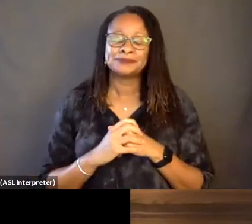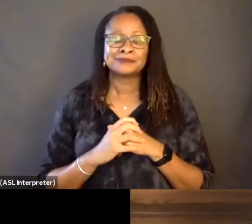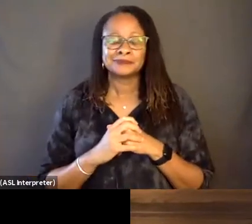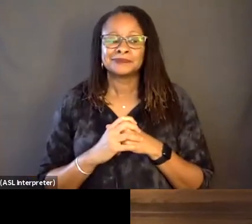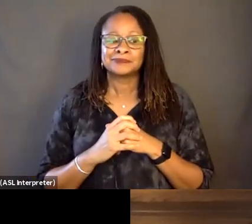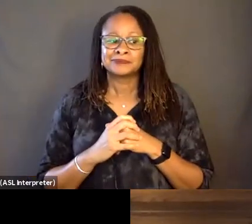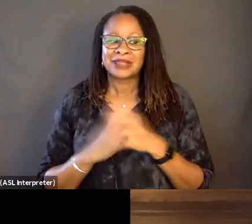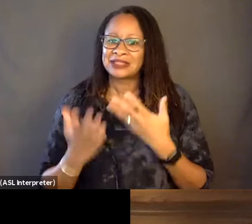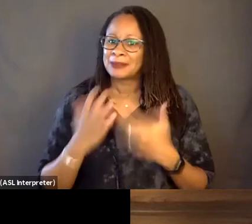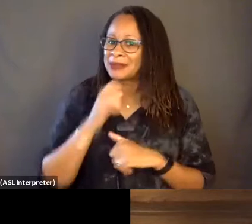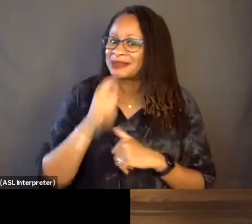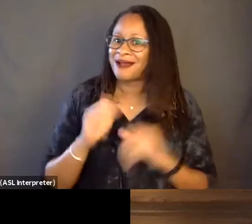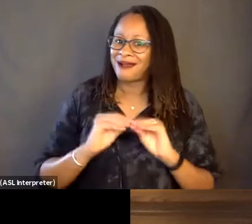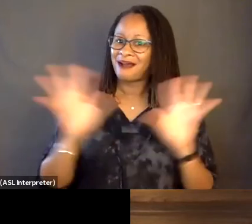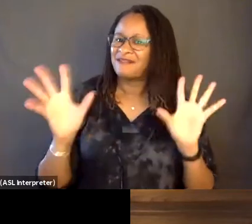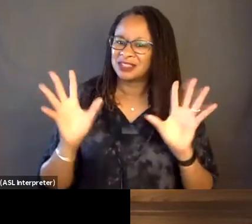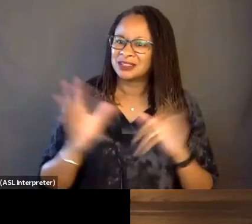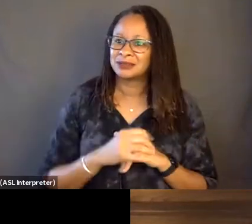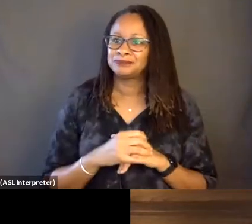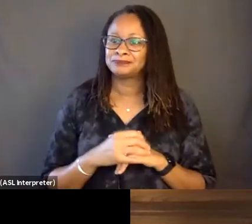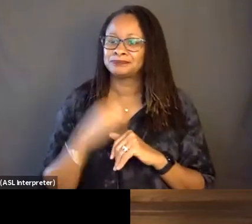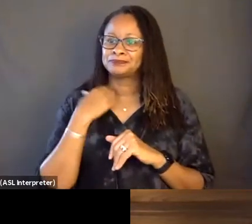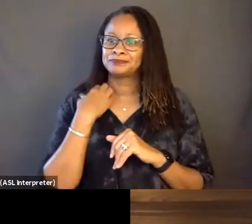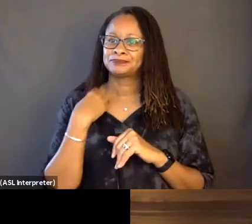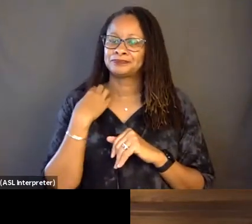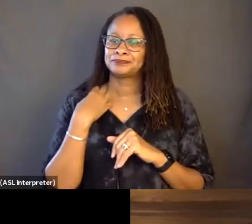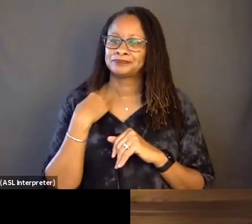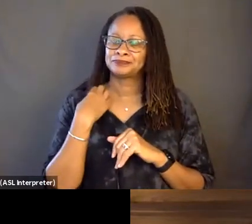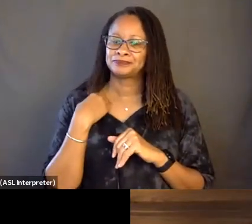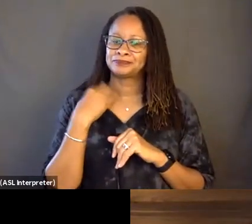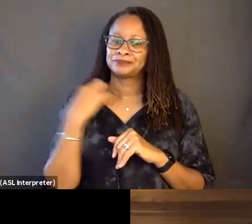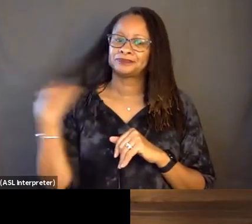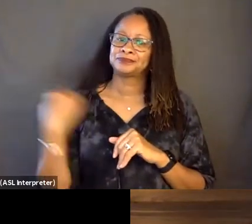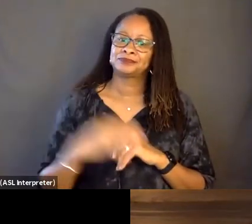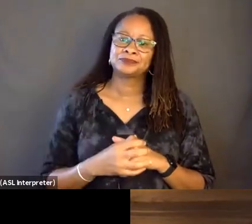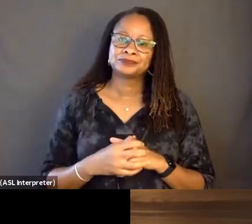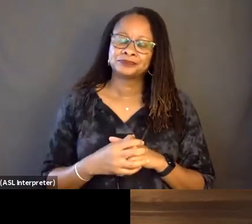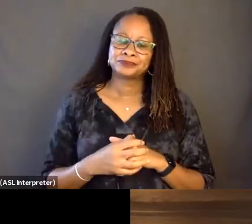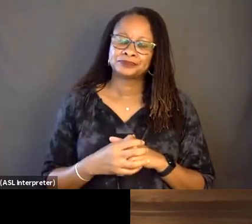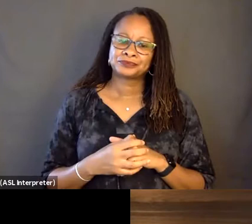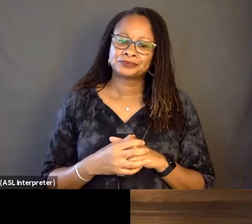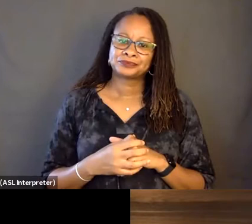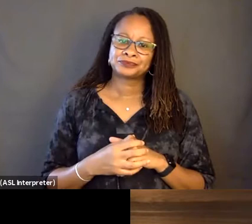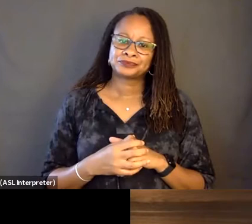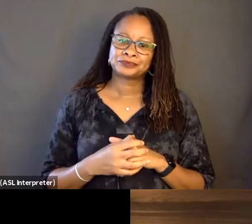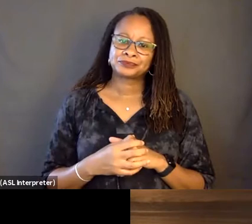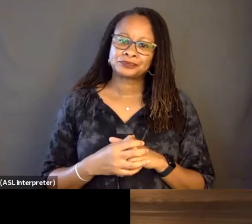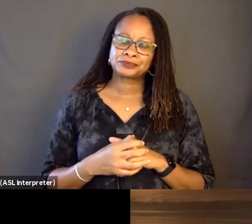not have been really obvious. Well, to me, I think much like "Icarus"